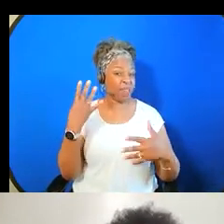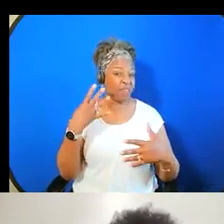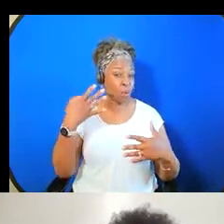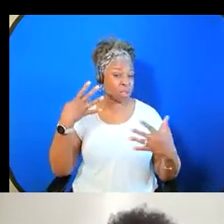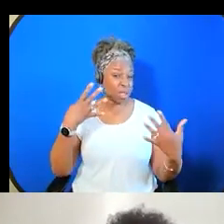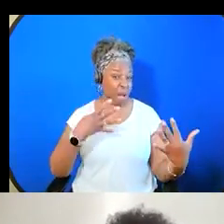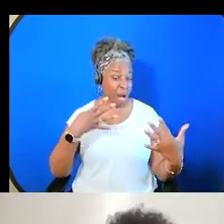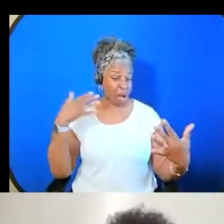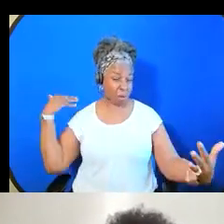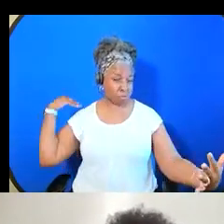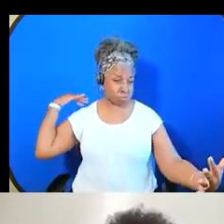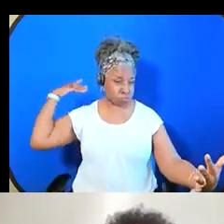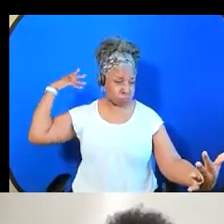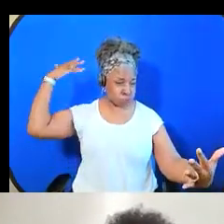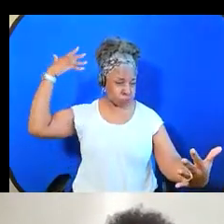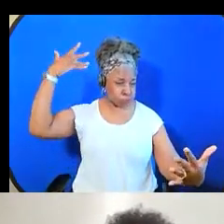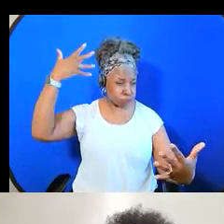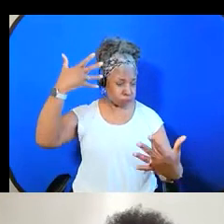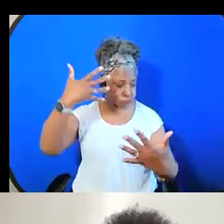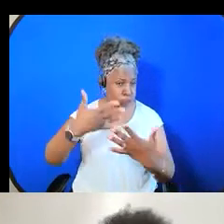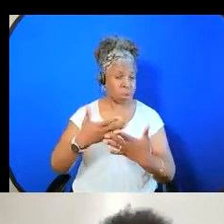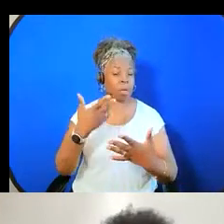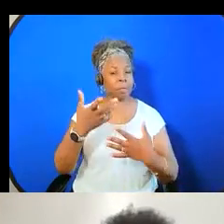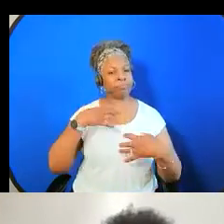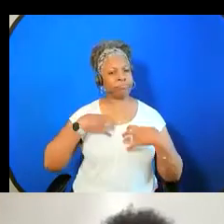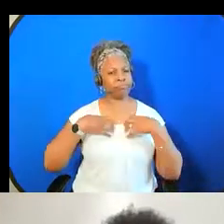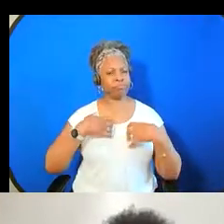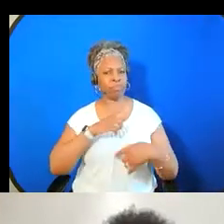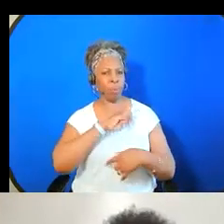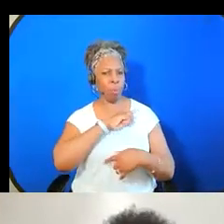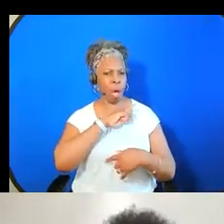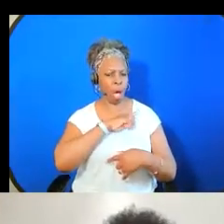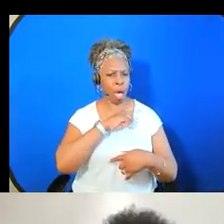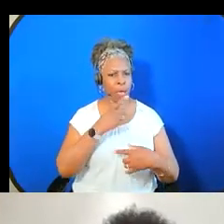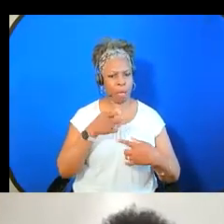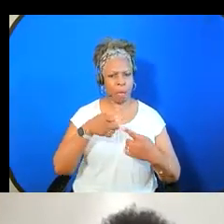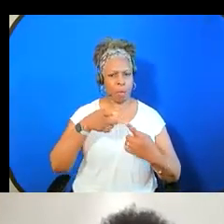And the really interesting thing is that, um, where we have our three rooms,